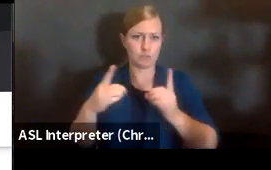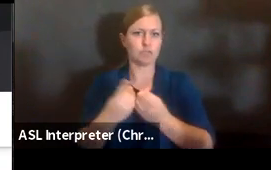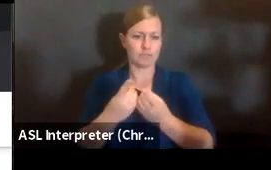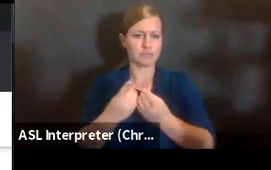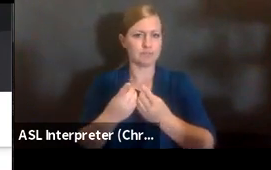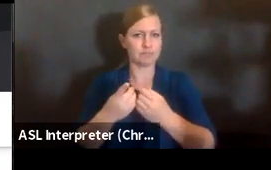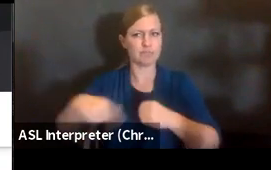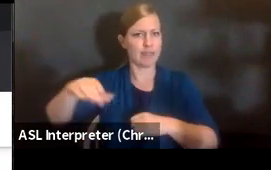Katherine Livick - ESD 112: But it's pretty simple.